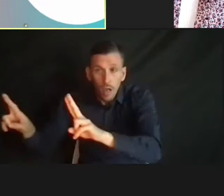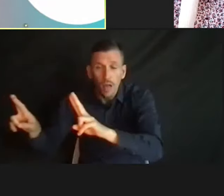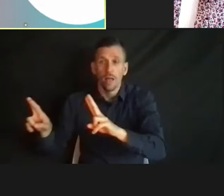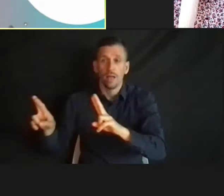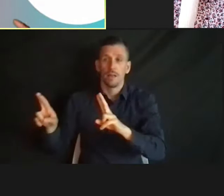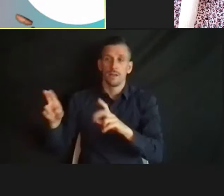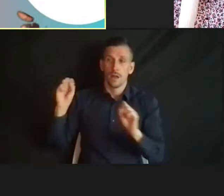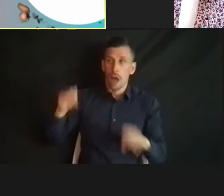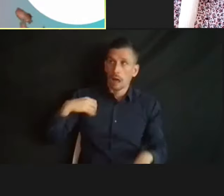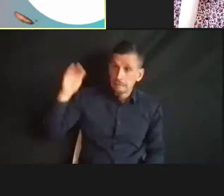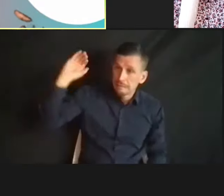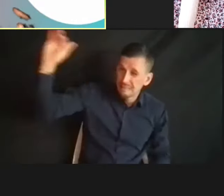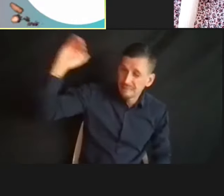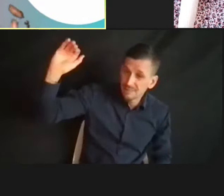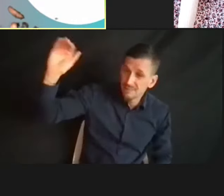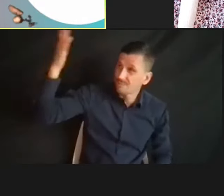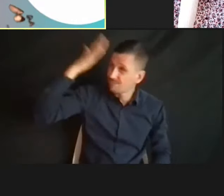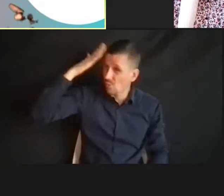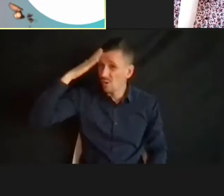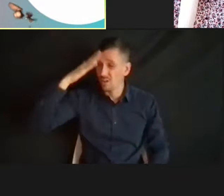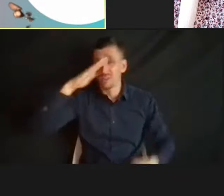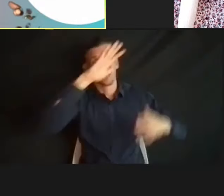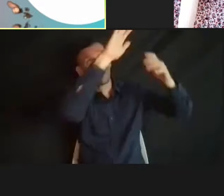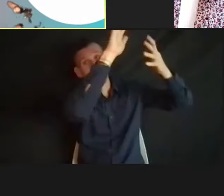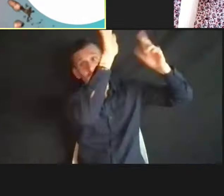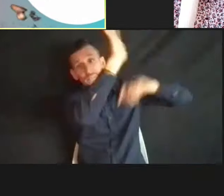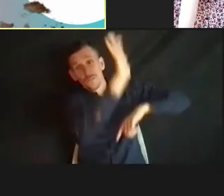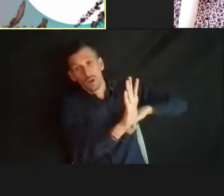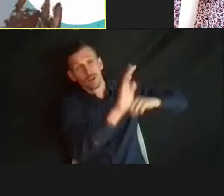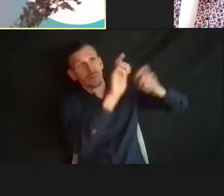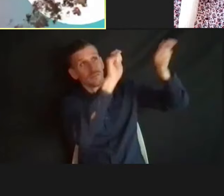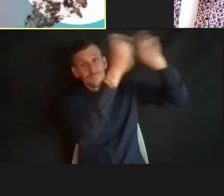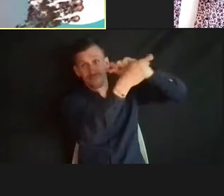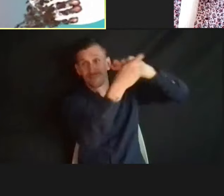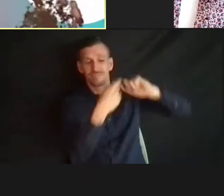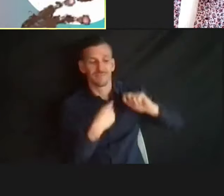because we normally forget the displacement, we look at only the final destination, where